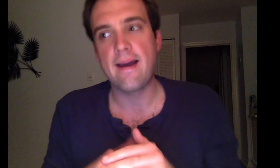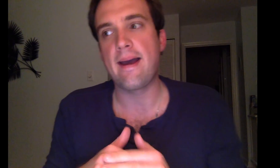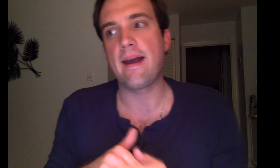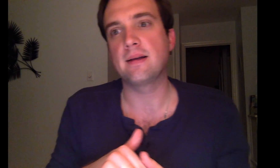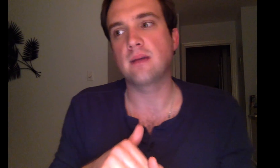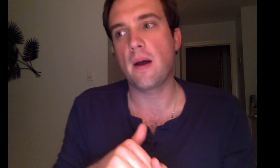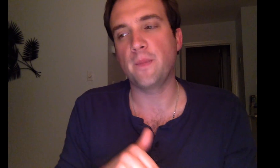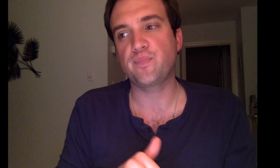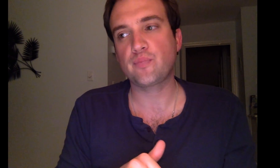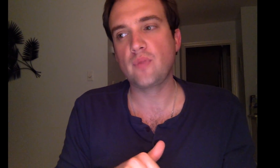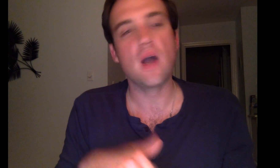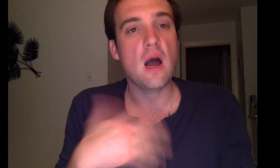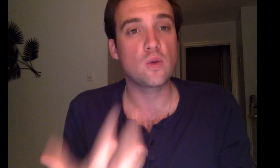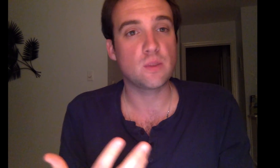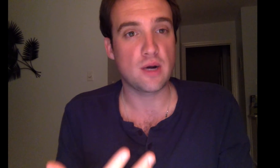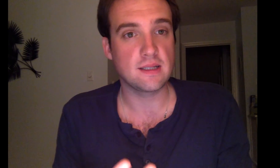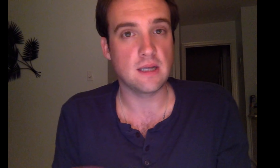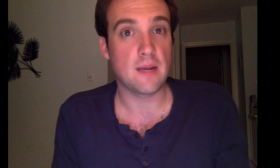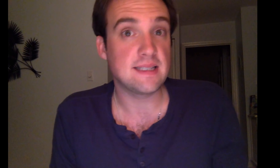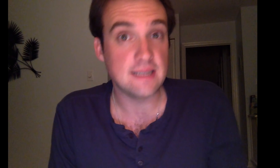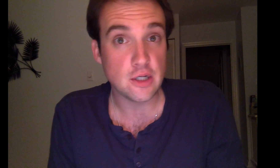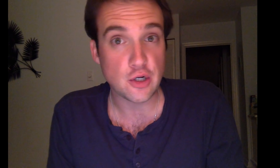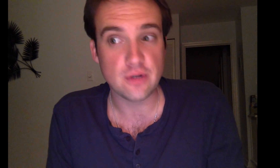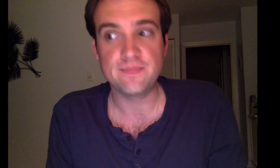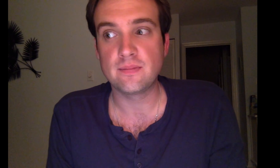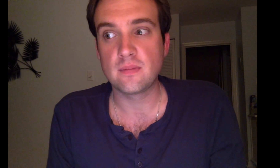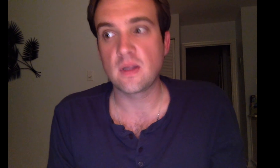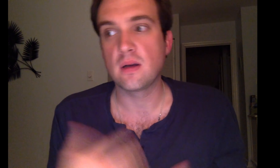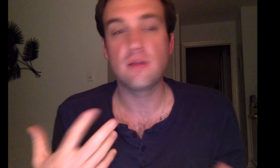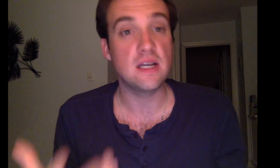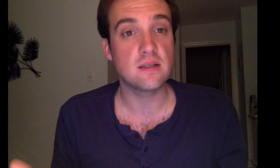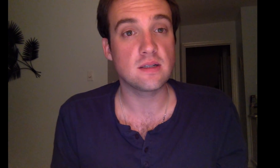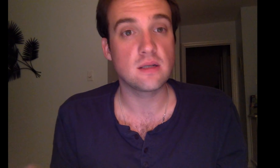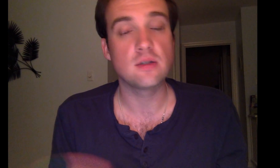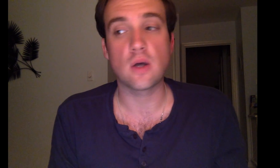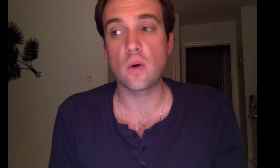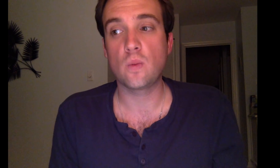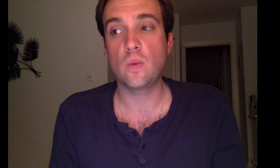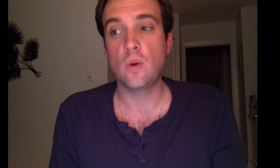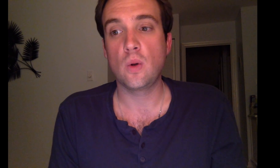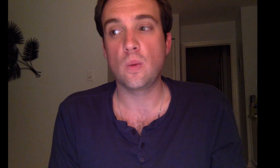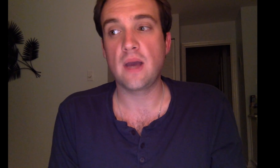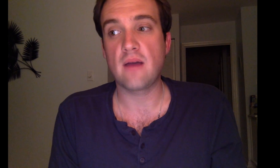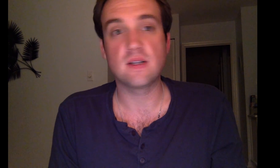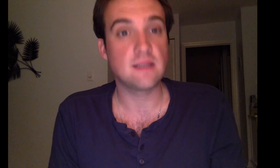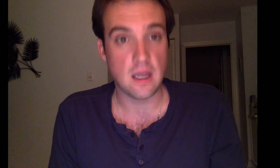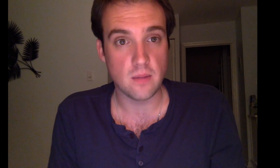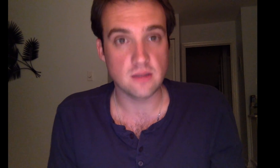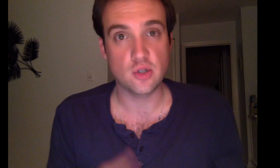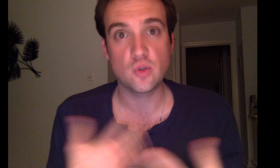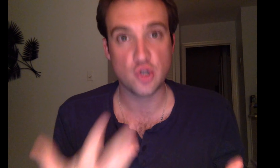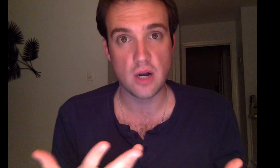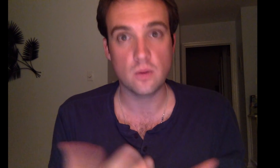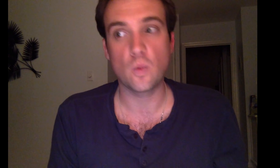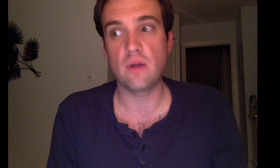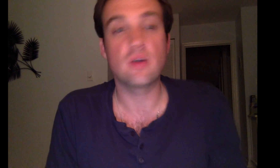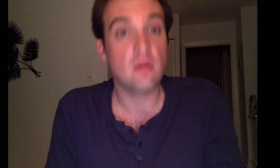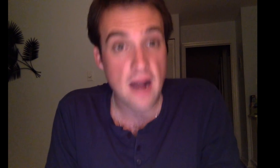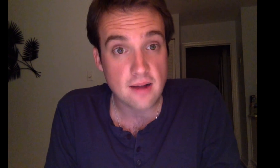And, um, I was practicing my senior thesis, so we have a statement to share with the class.